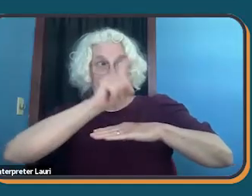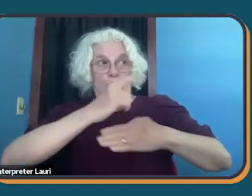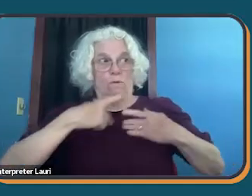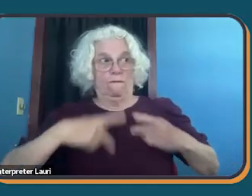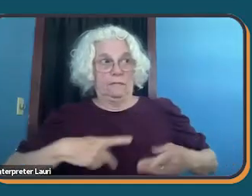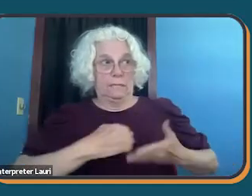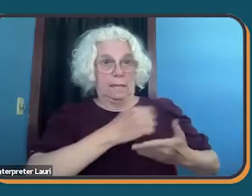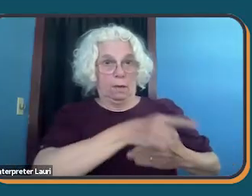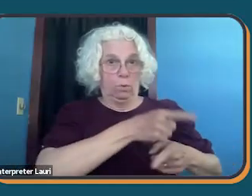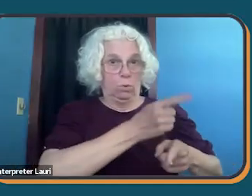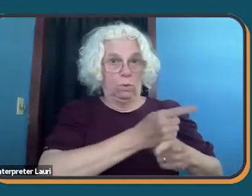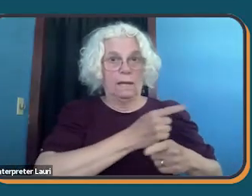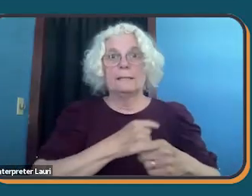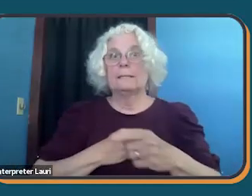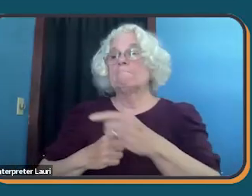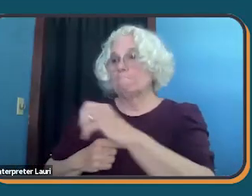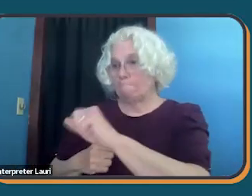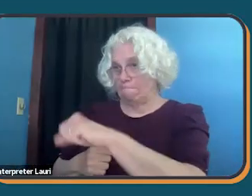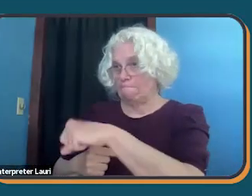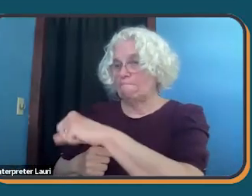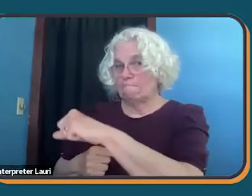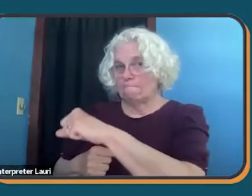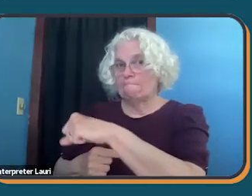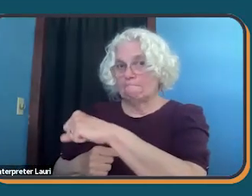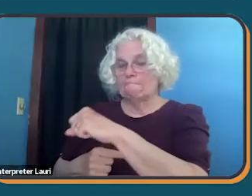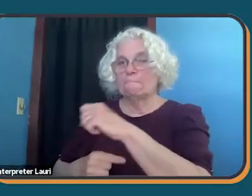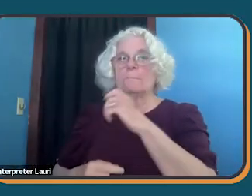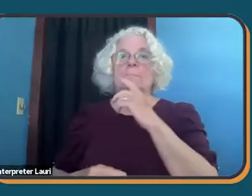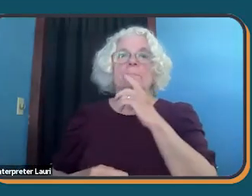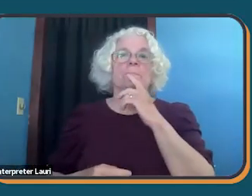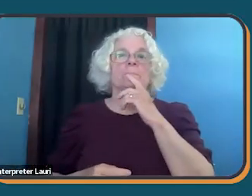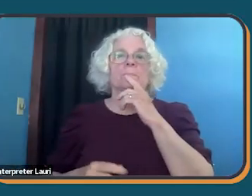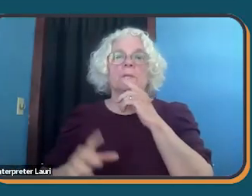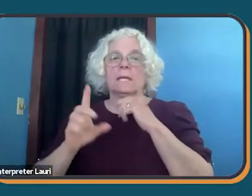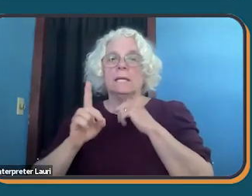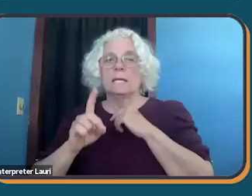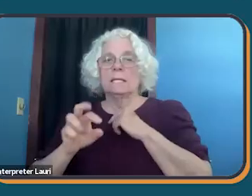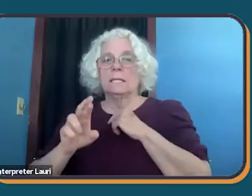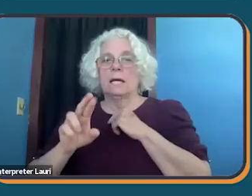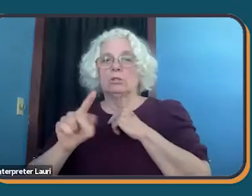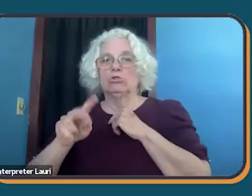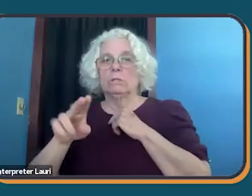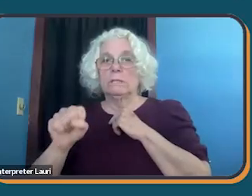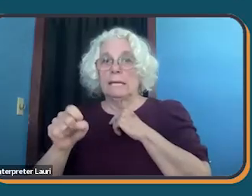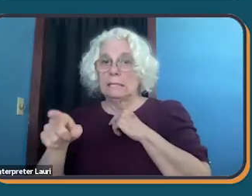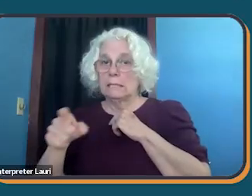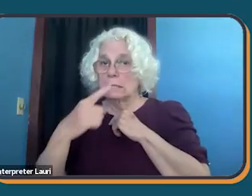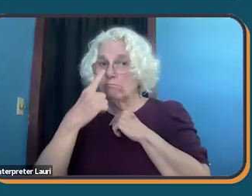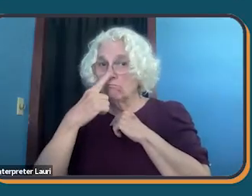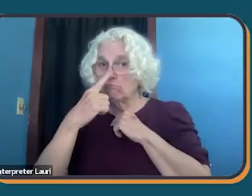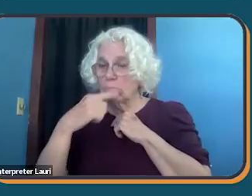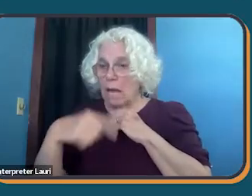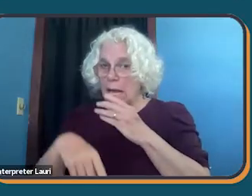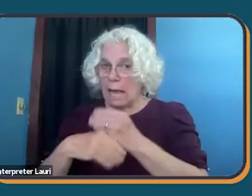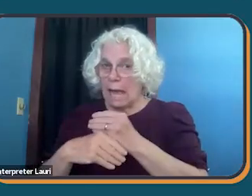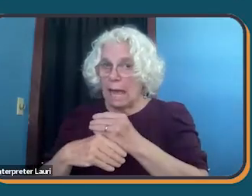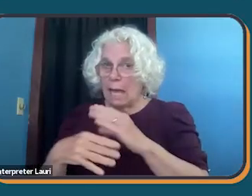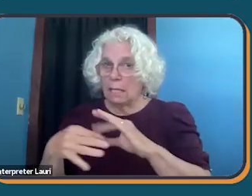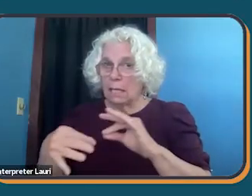Latisha Brown: Yes. Brooke Cruz: And so, Dr. Titus, I'll bring you in now. There may not be a height adjustable table